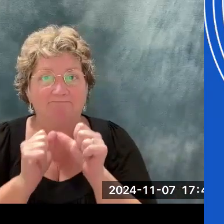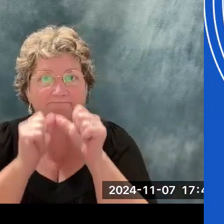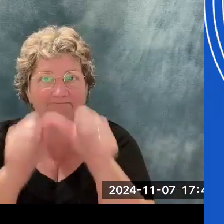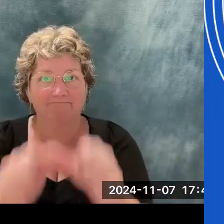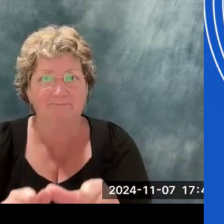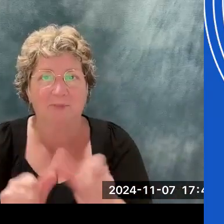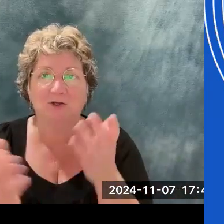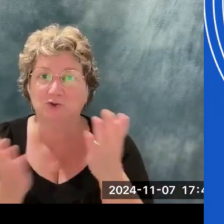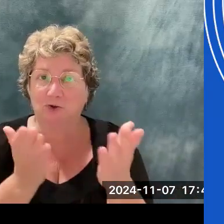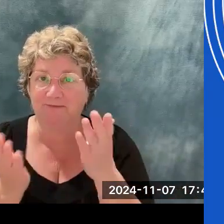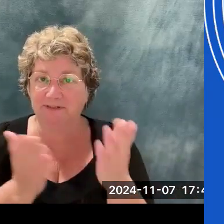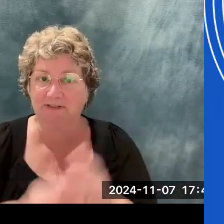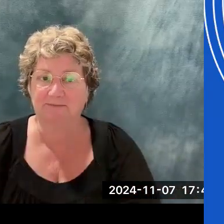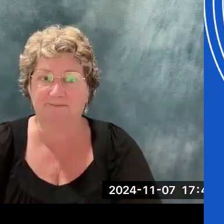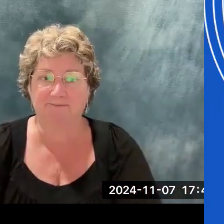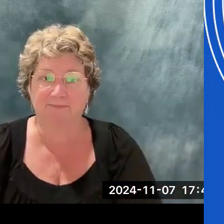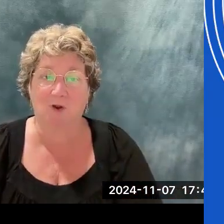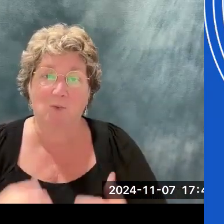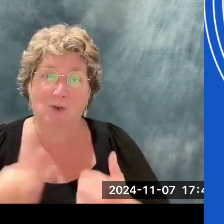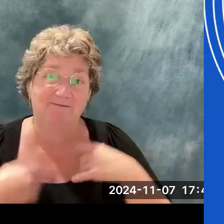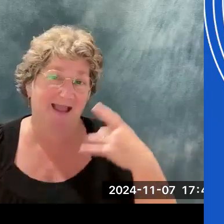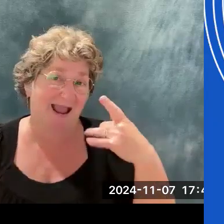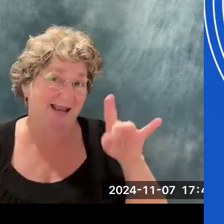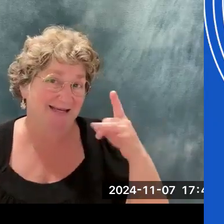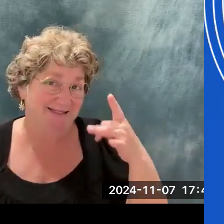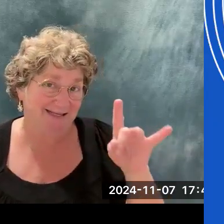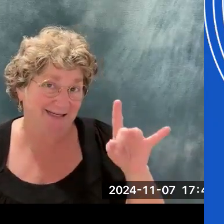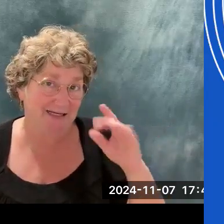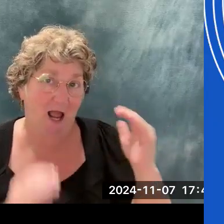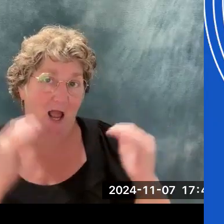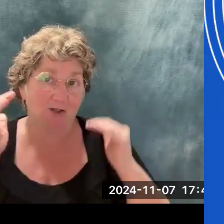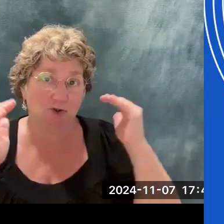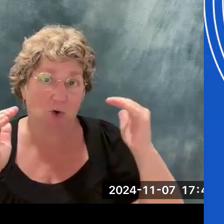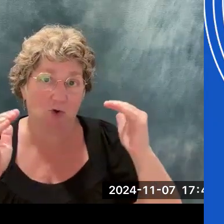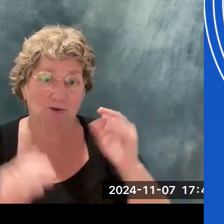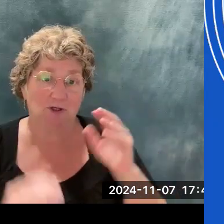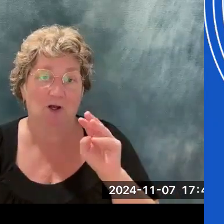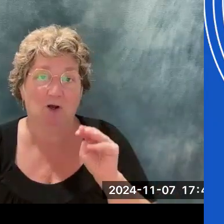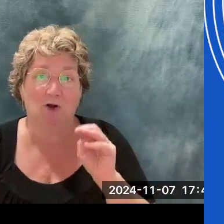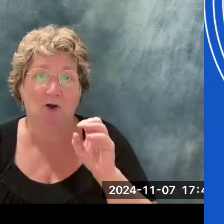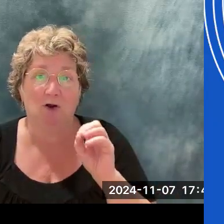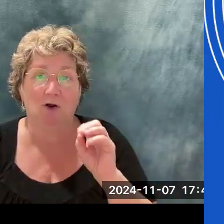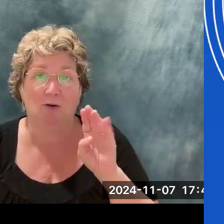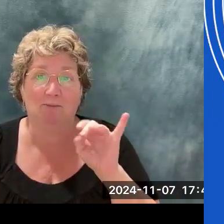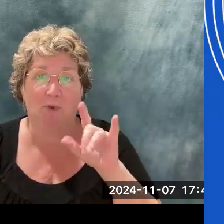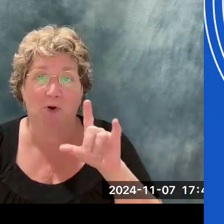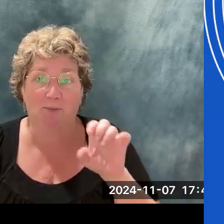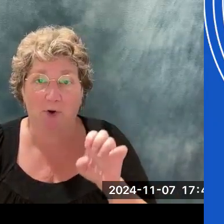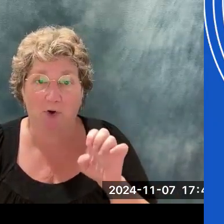We have 18 adult mobile crisis teams throughout the state that are DMAS-operated or DMAS-funded